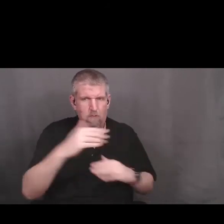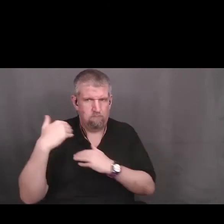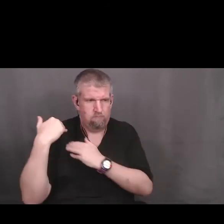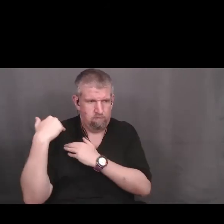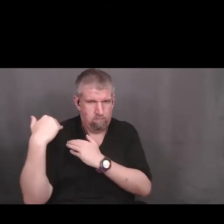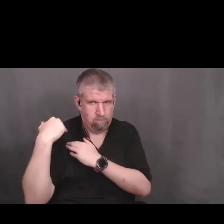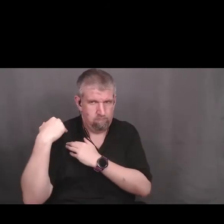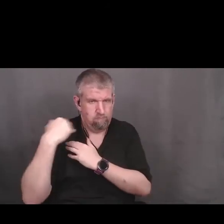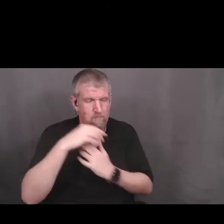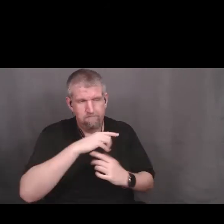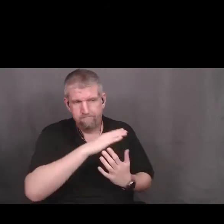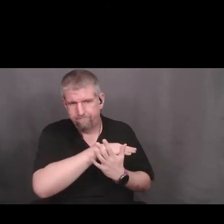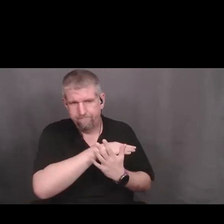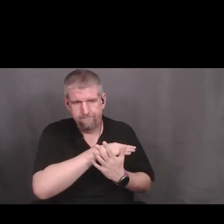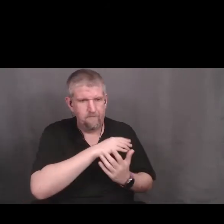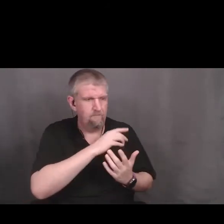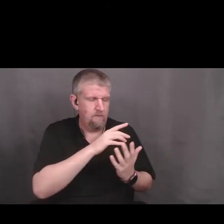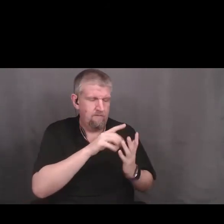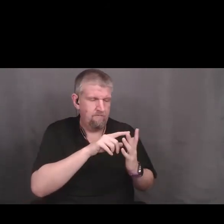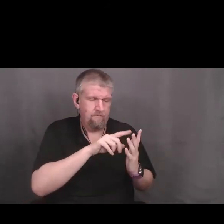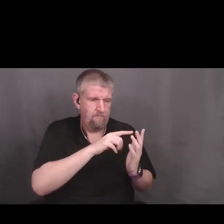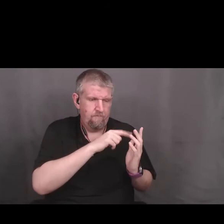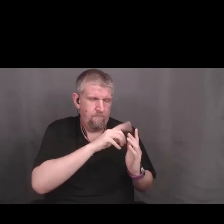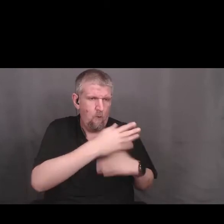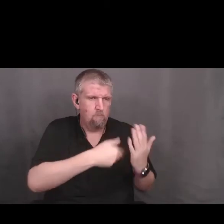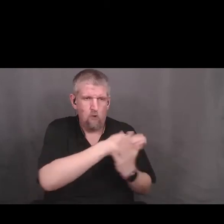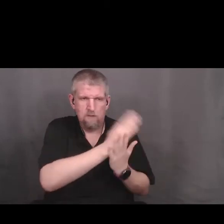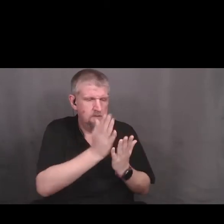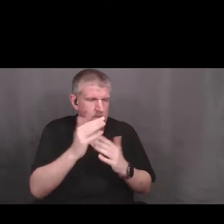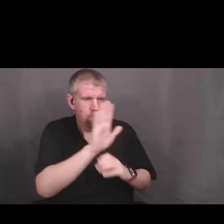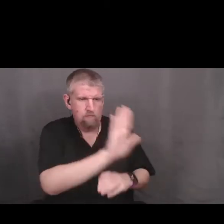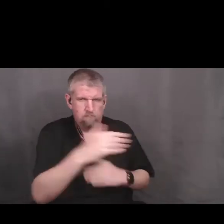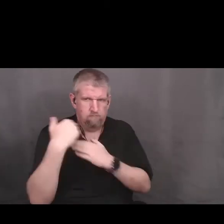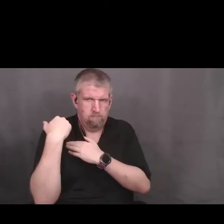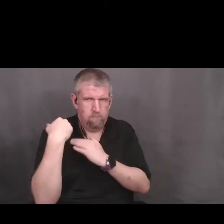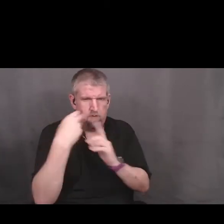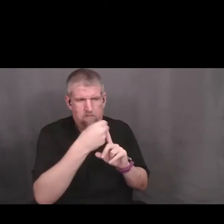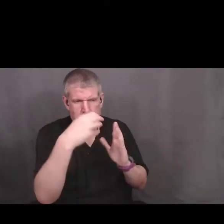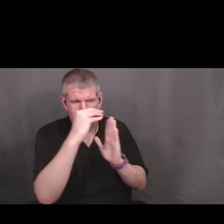throughout this process? Meaning are they supposed to make sure that they address